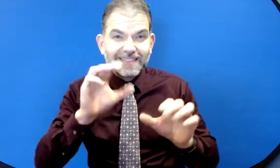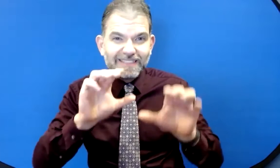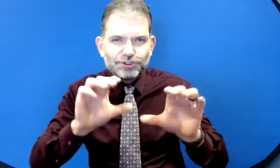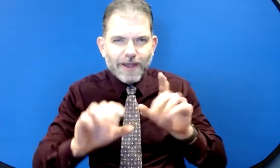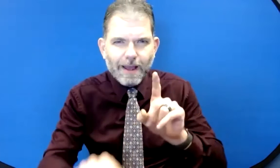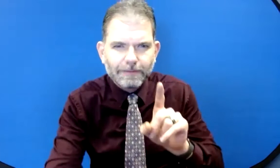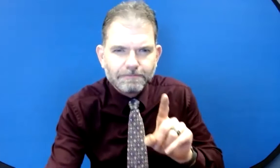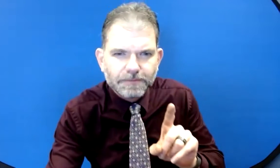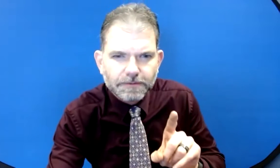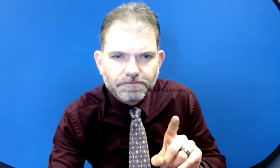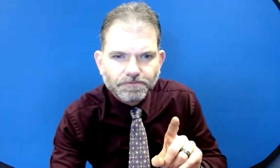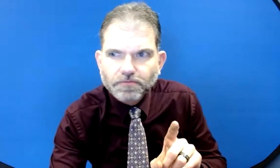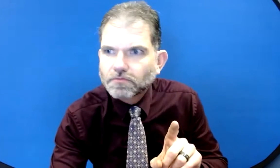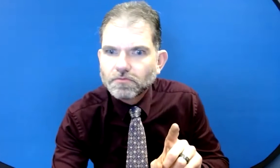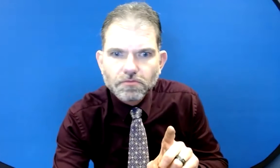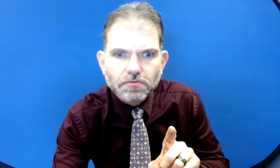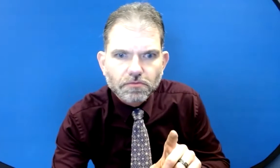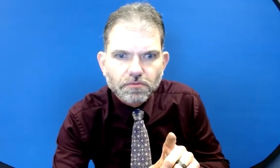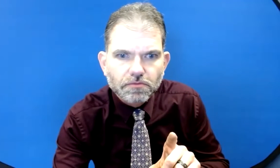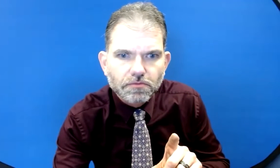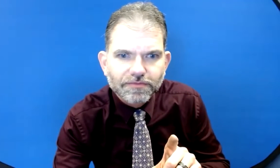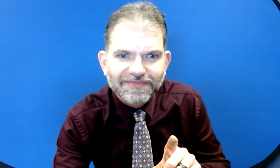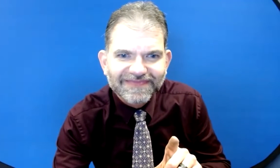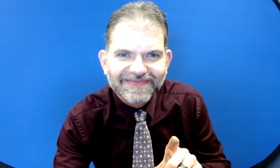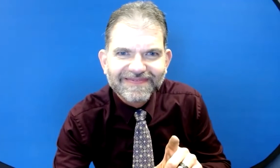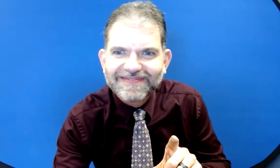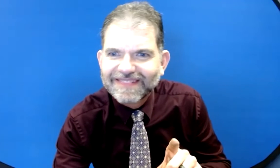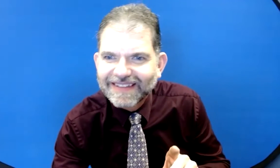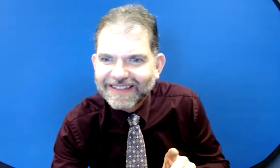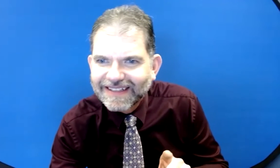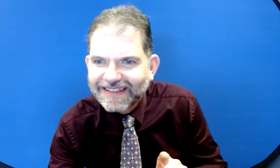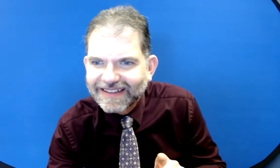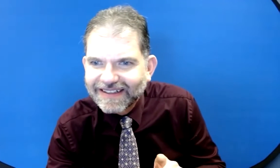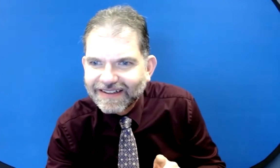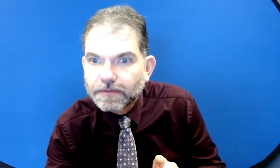ASL Interpreter: We'll show ASL Interpreter: a person with ASL Interpreter: vascular dementia will exhibit differently.